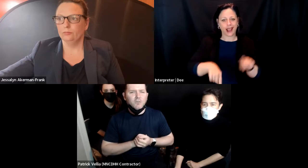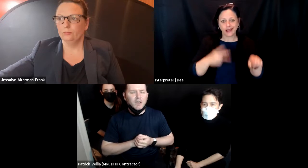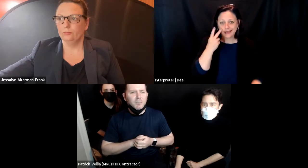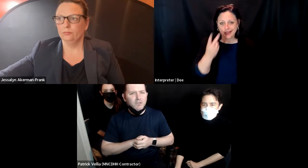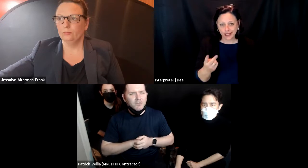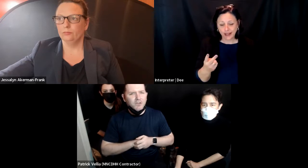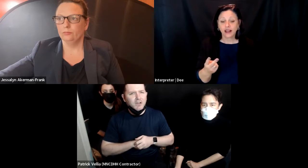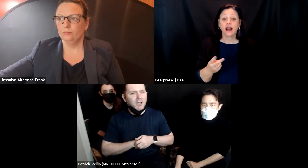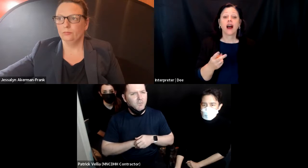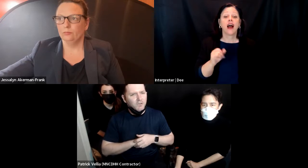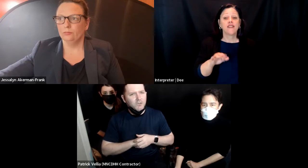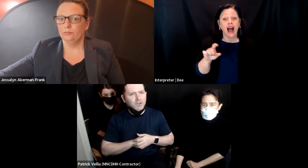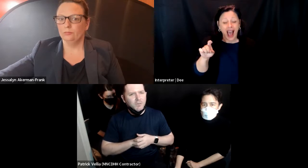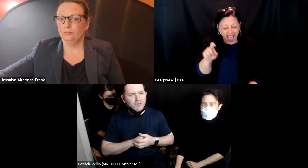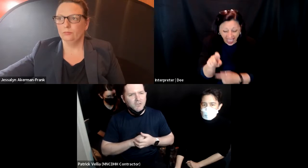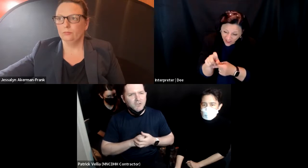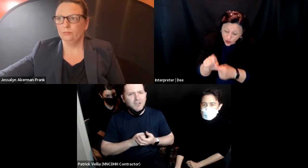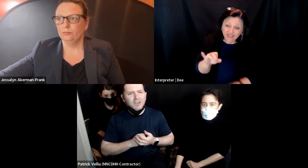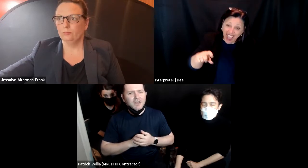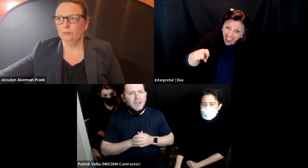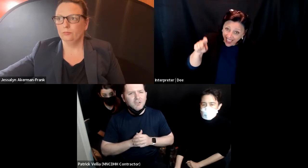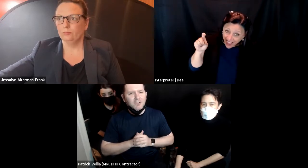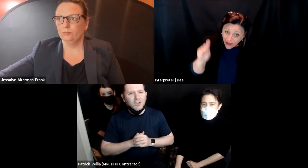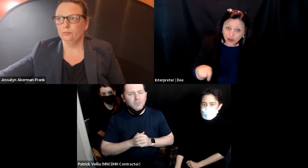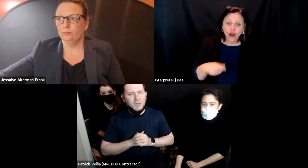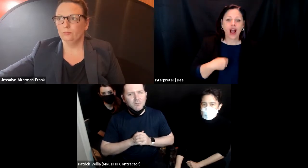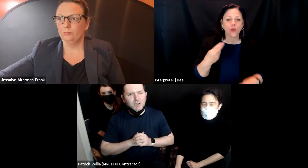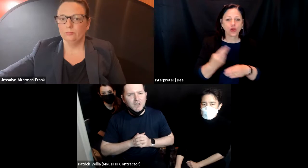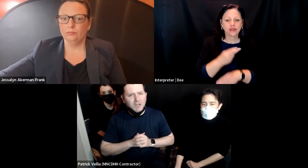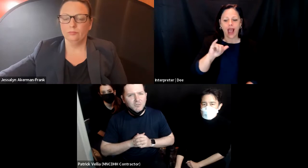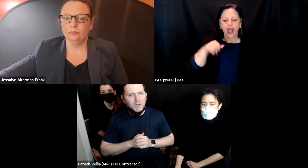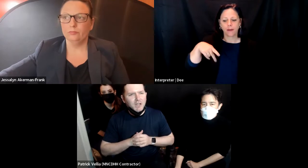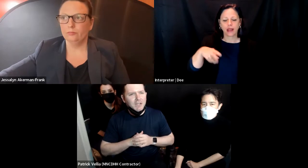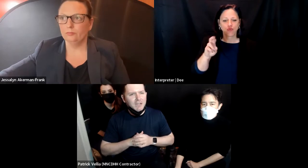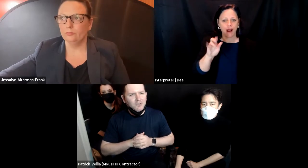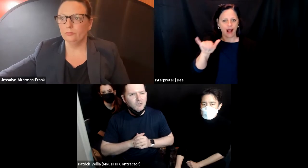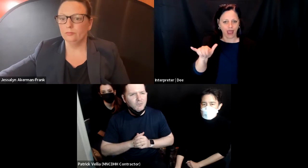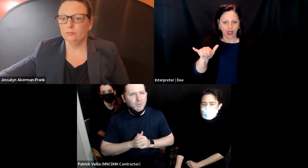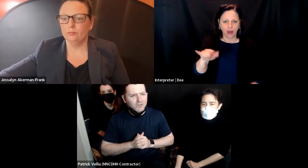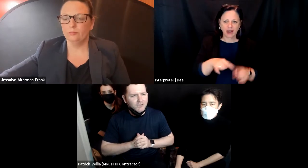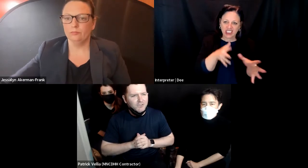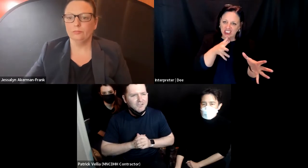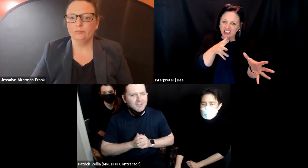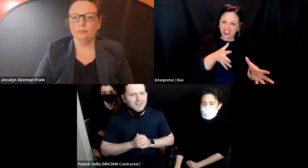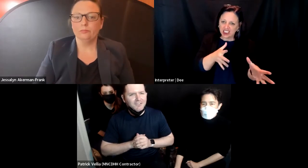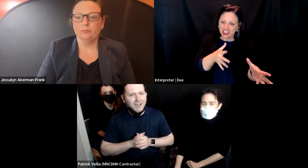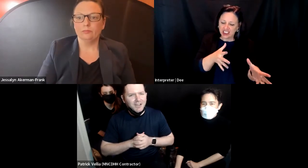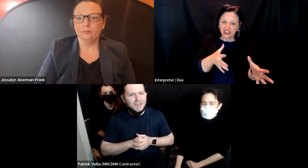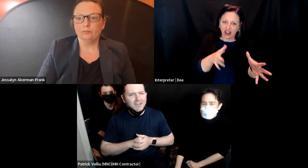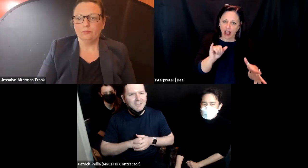So communication, I tend to use email, chat, online chat, or I can't use V.P. at all because I can't see a person signing on the screen.